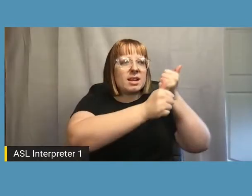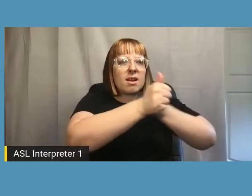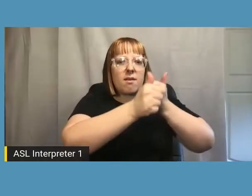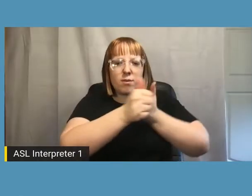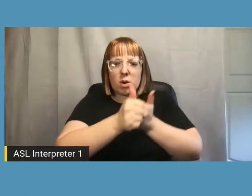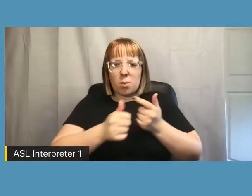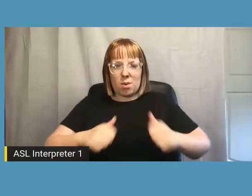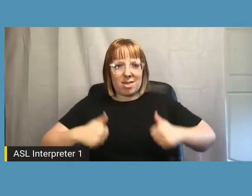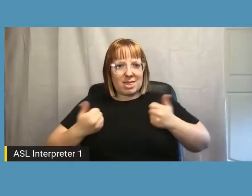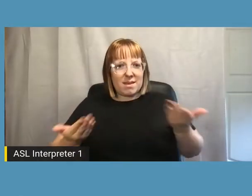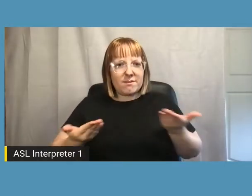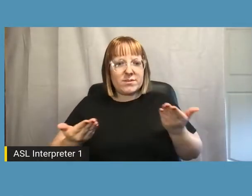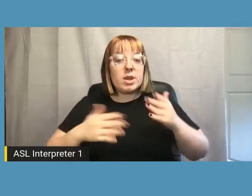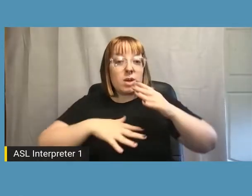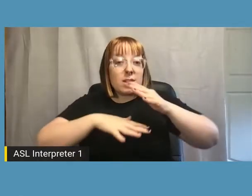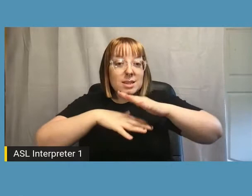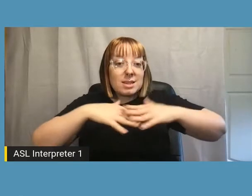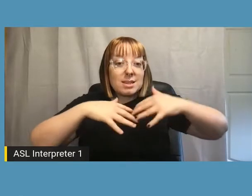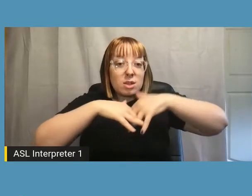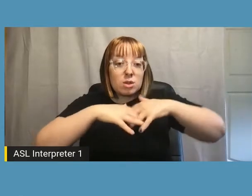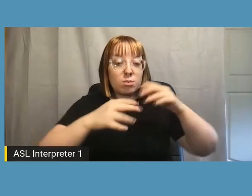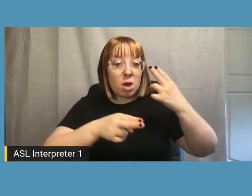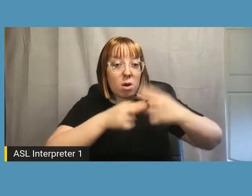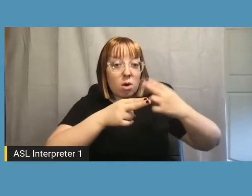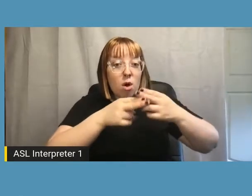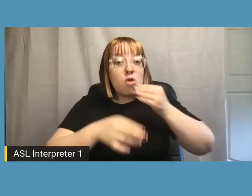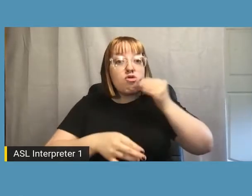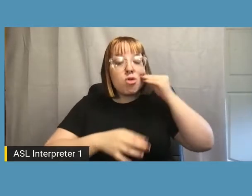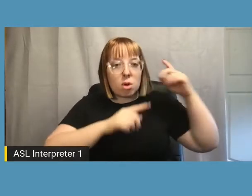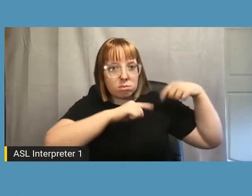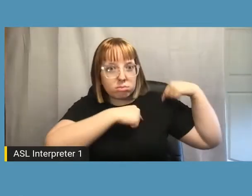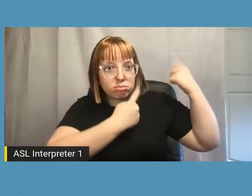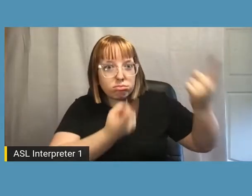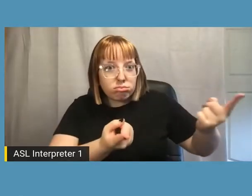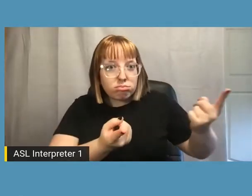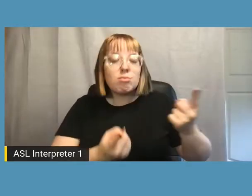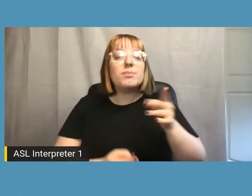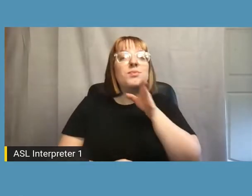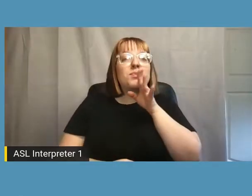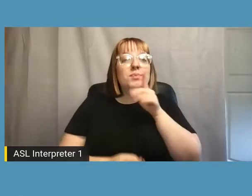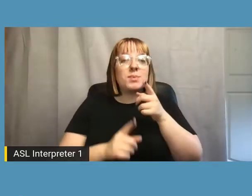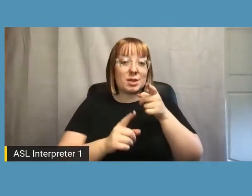have called it home i am speaking to you from colorado springs colorado which includes the